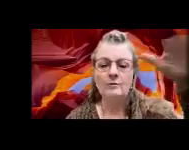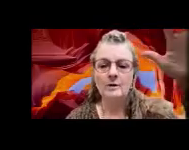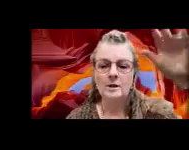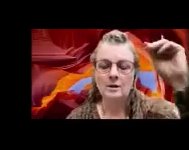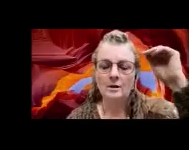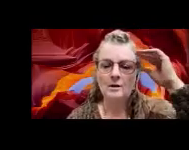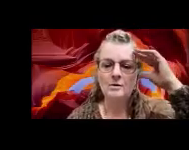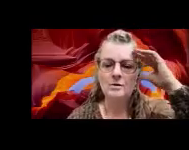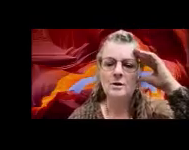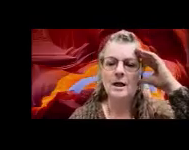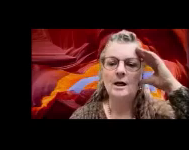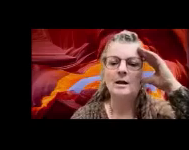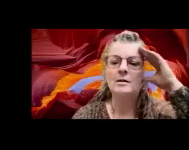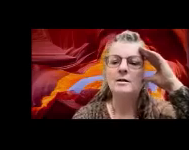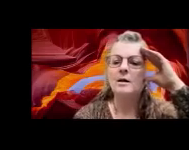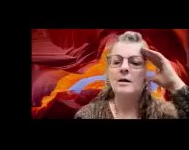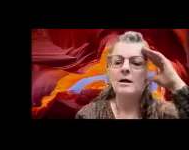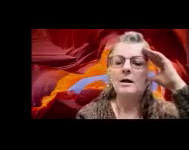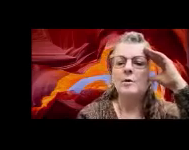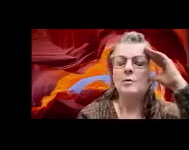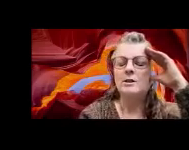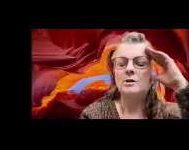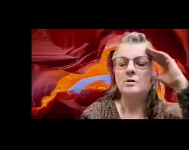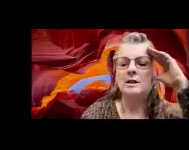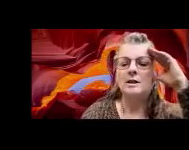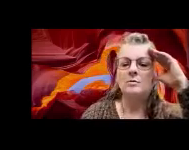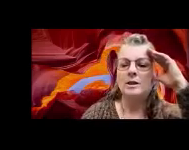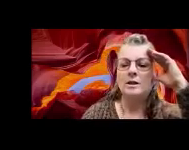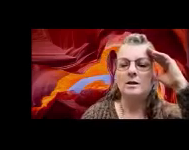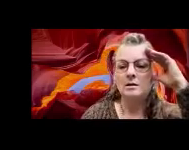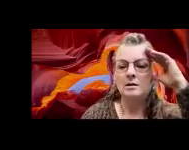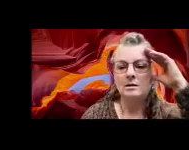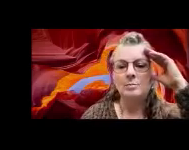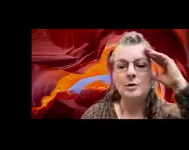different scenarios. And the ones you see with the the blue